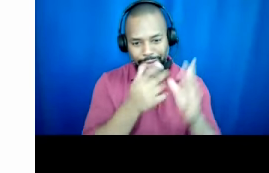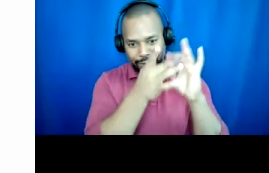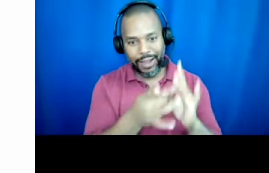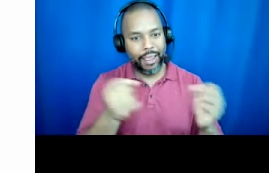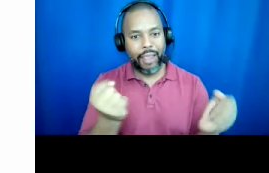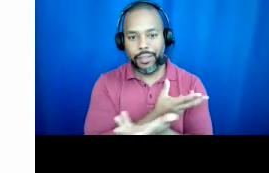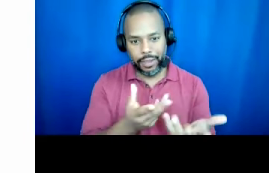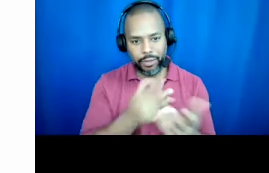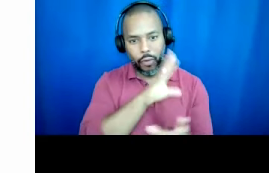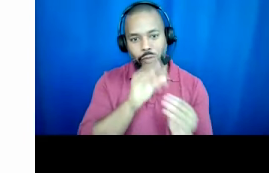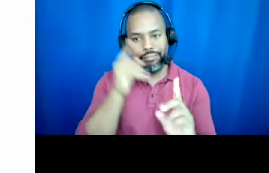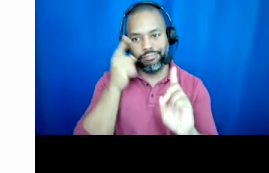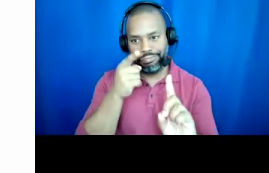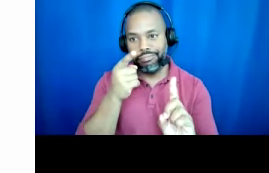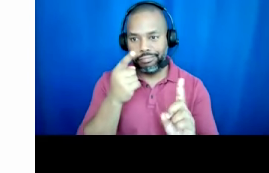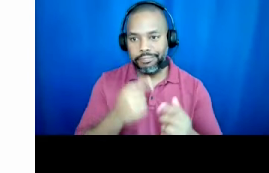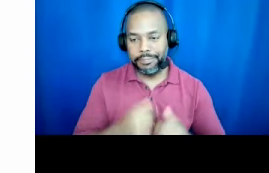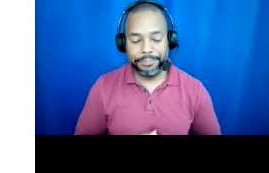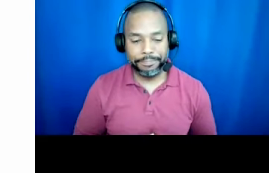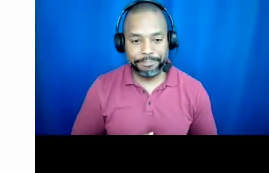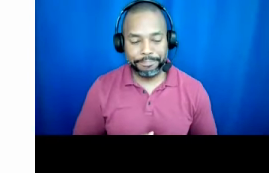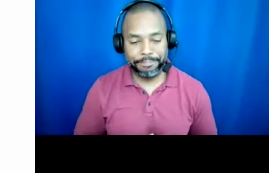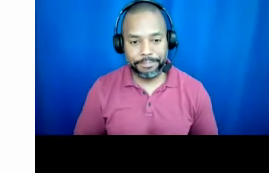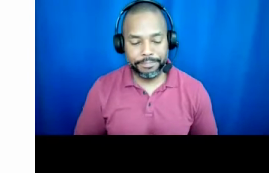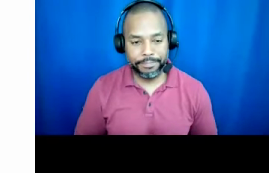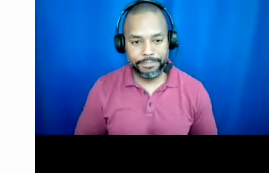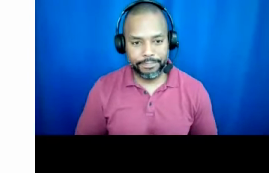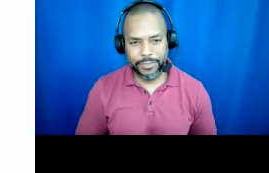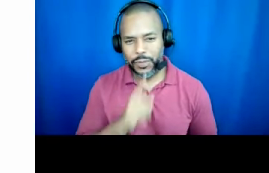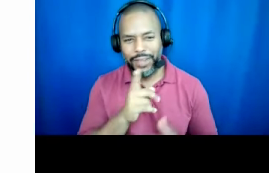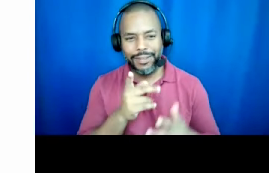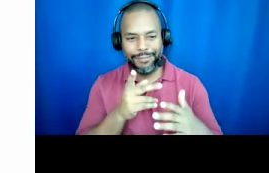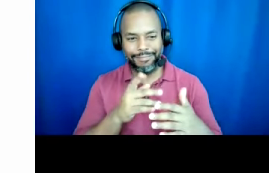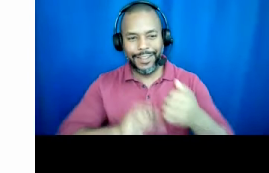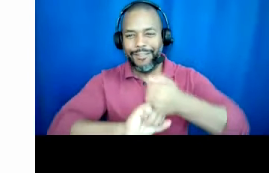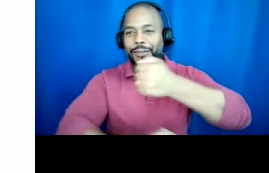And so that's really the basis, the foundation for program review.